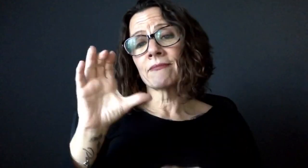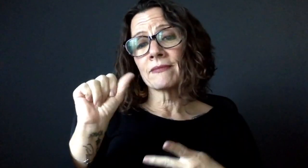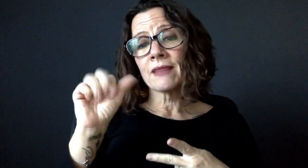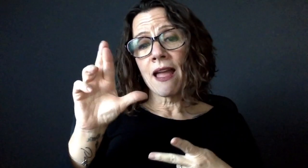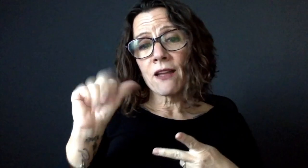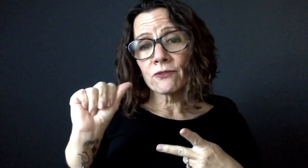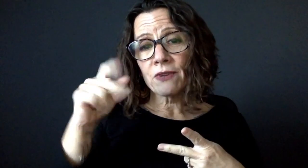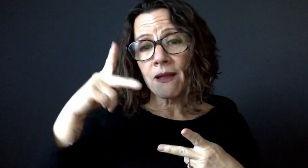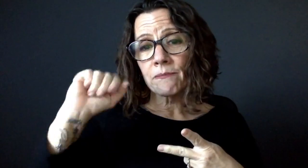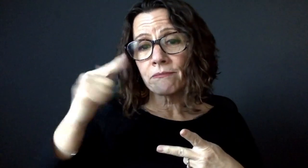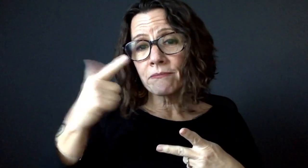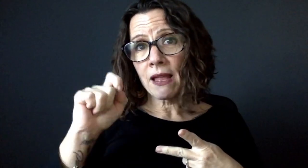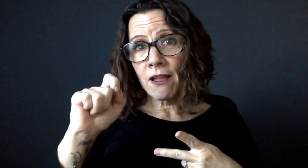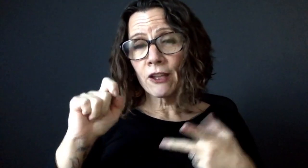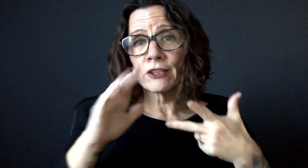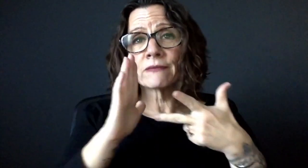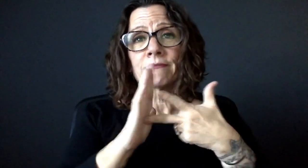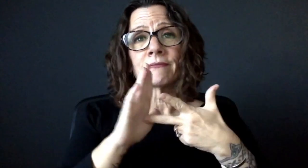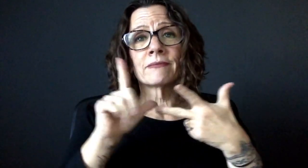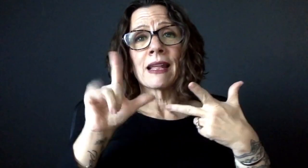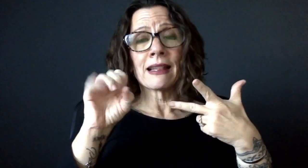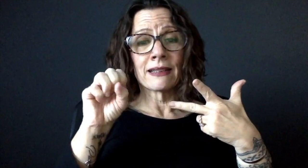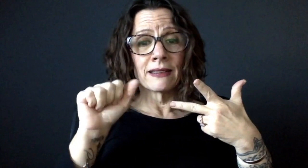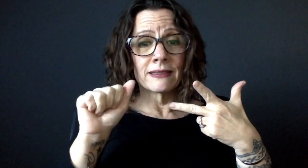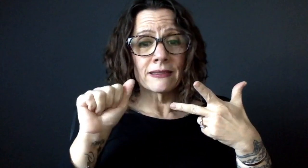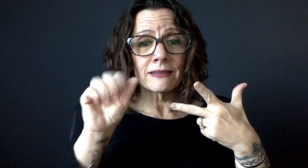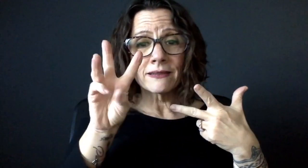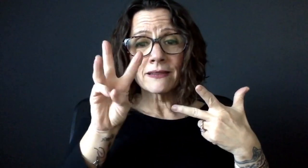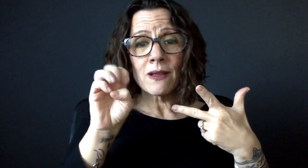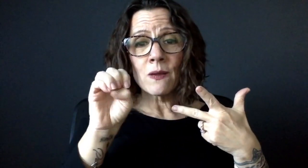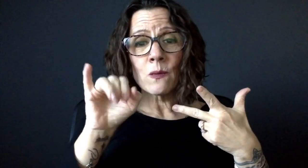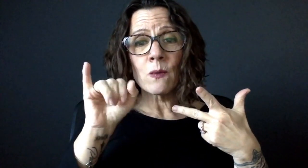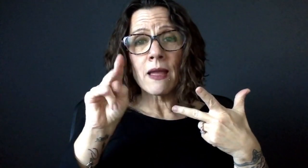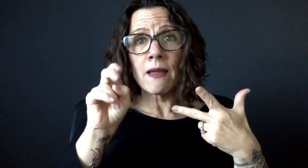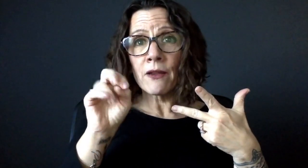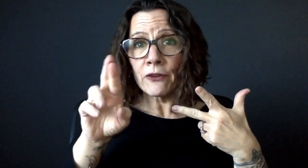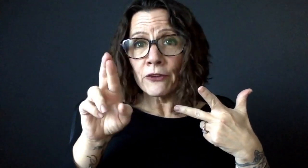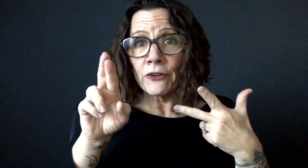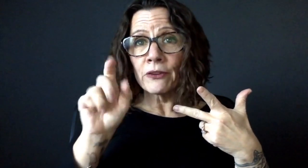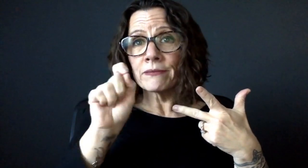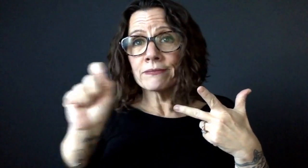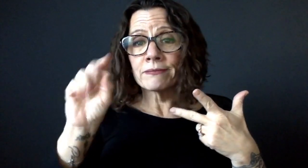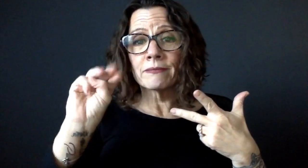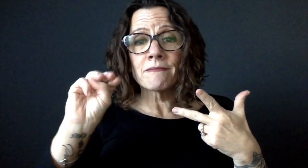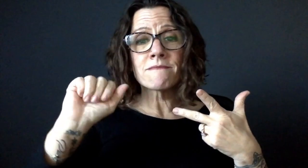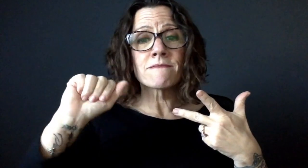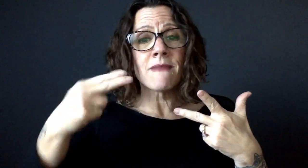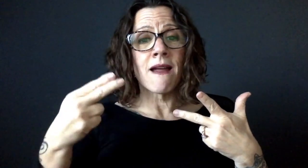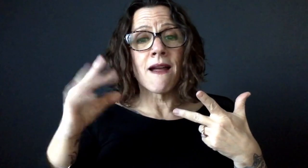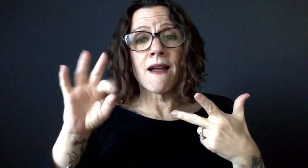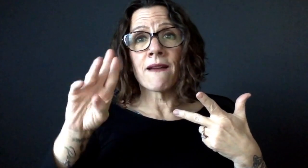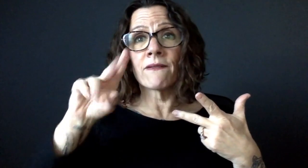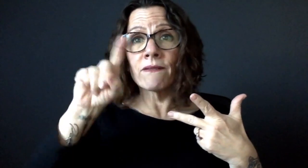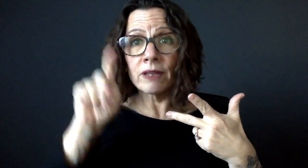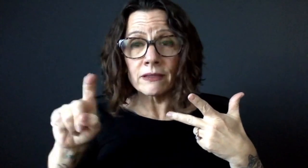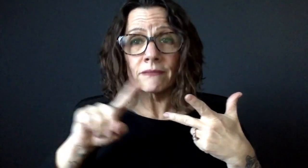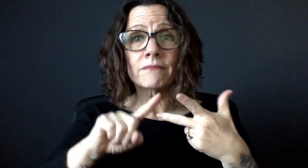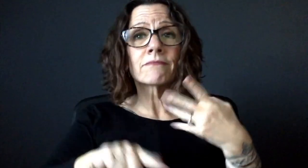Cara Page, Lisa Weiner-Mahfuz,